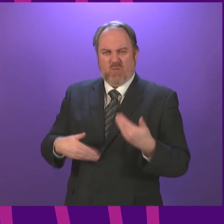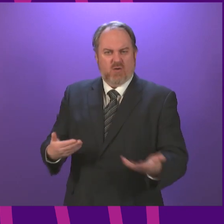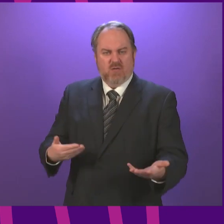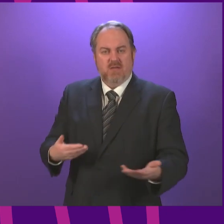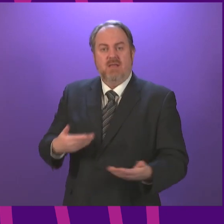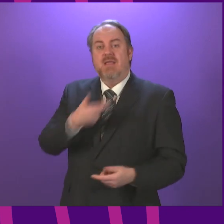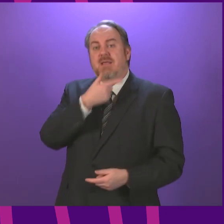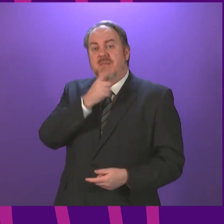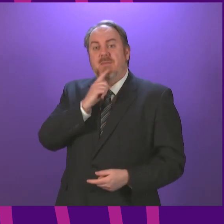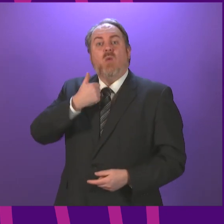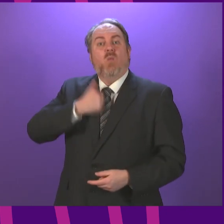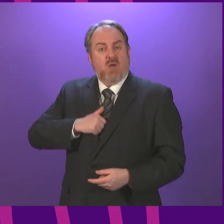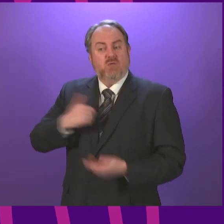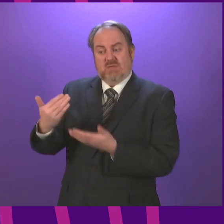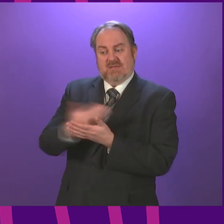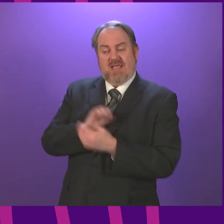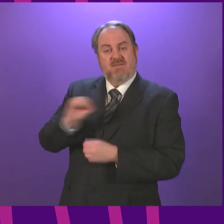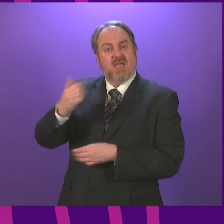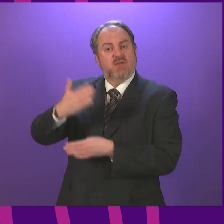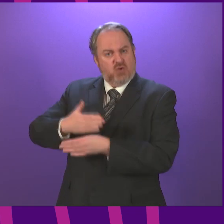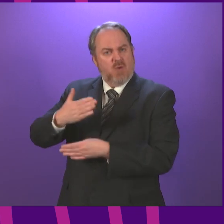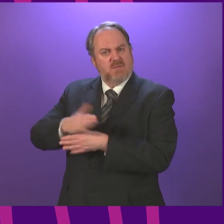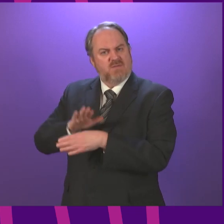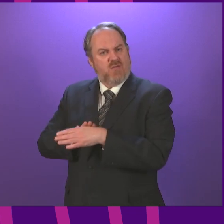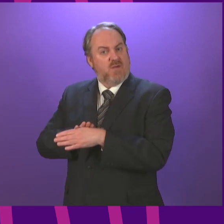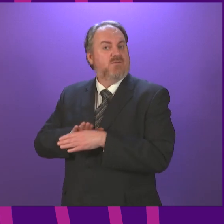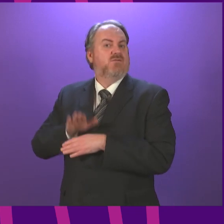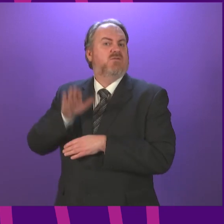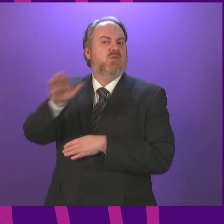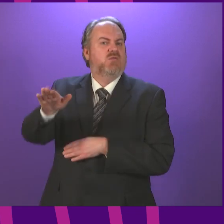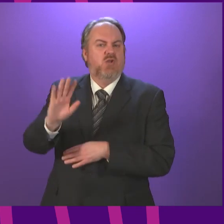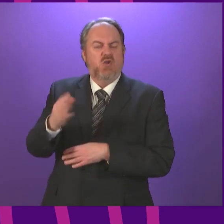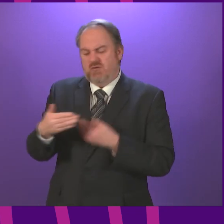interventions to save their jobs for the long term, not just for a few years, which is why